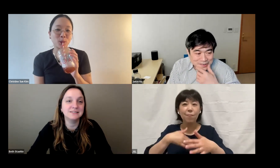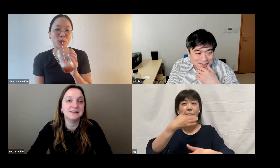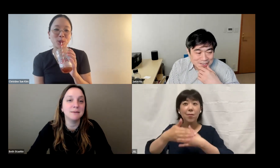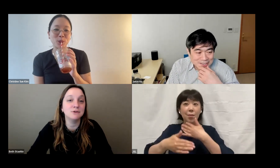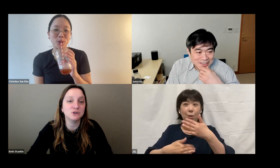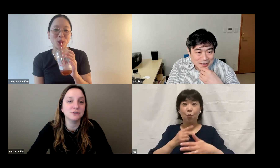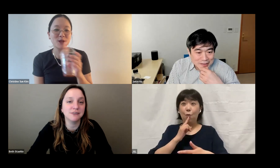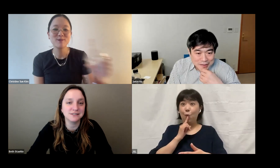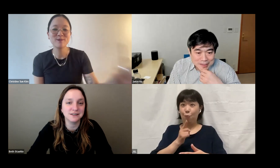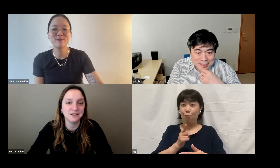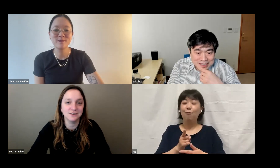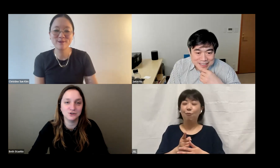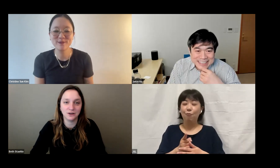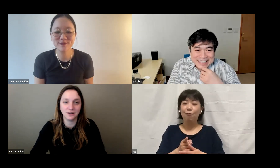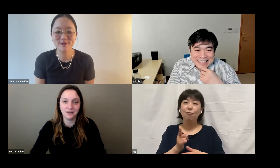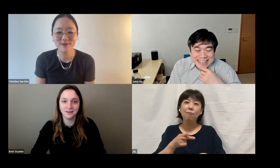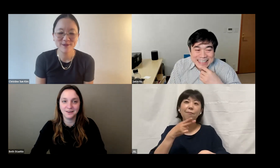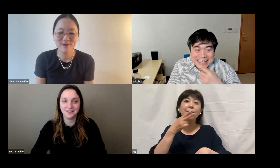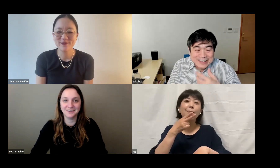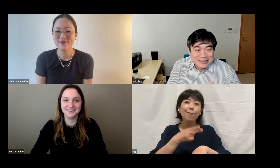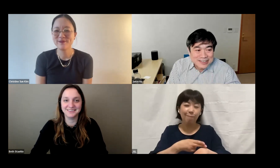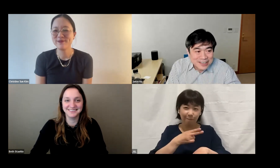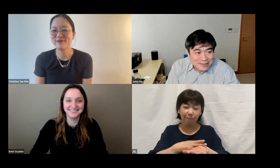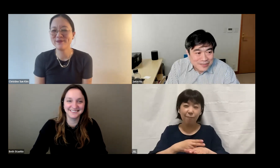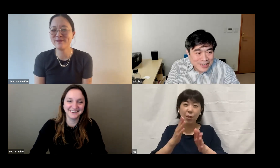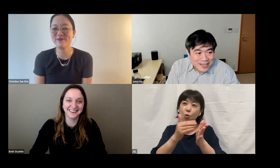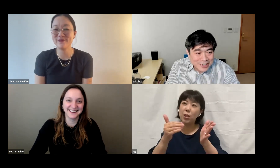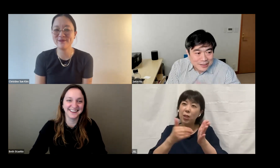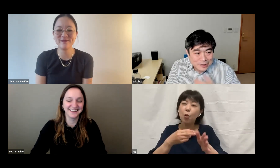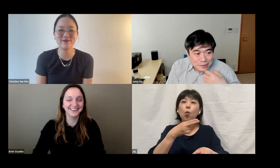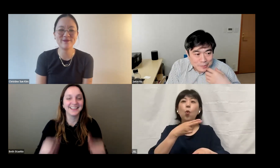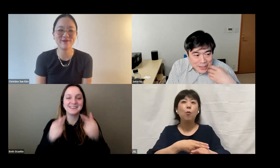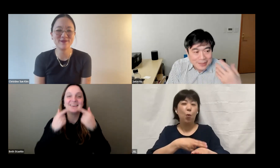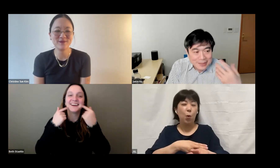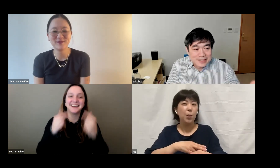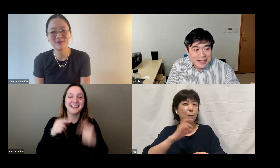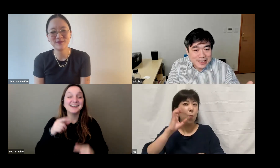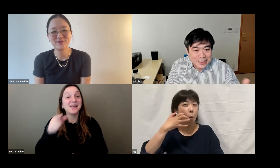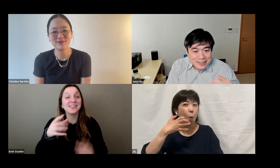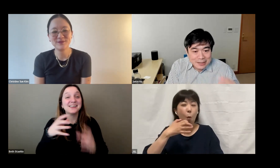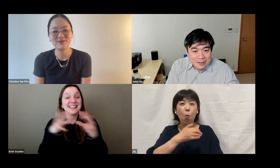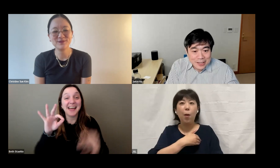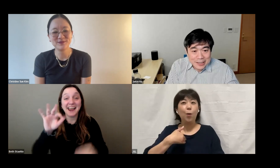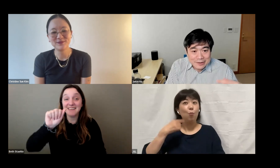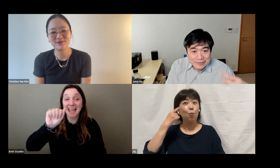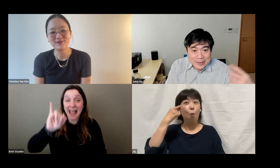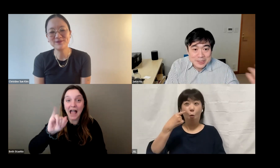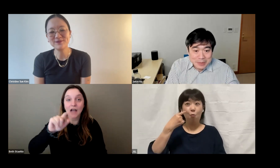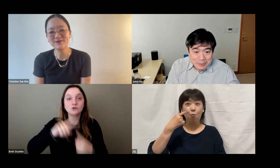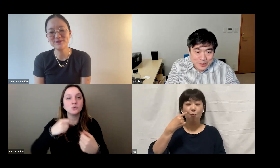and maybe you should invest in it. Joi. There's a lot of AI to make AI sound like famous people.